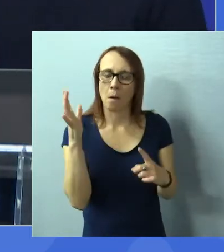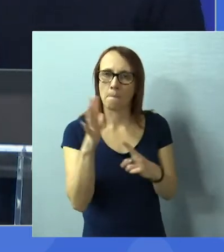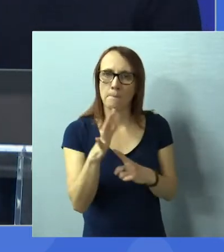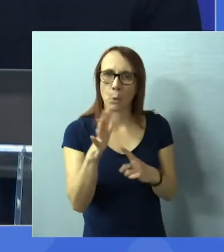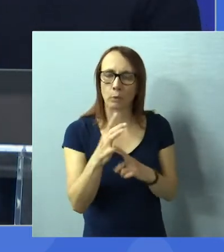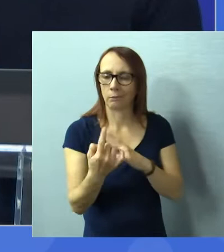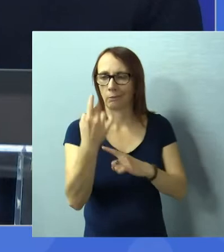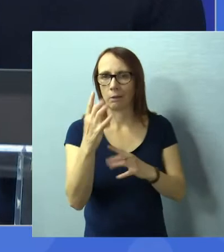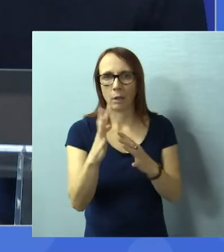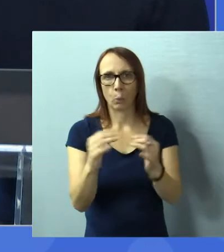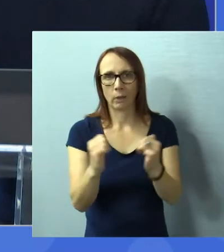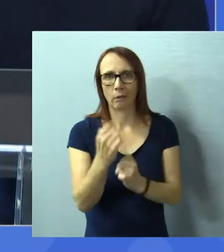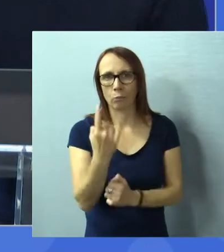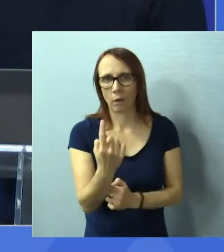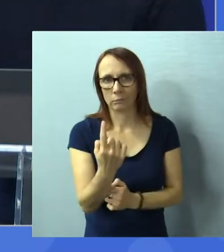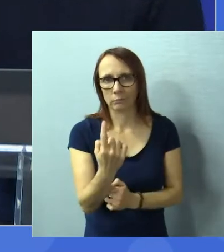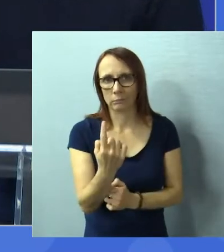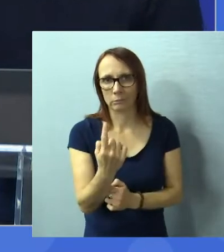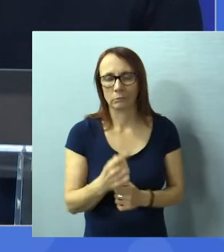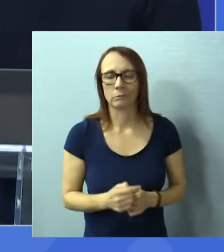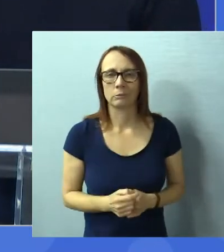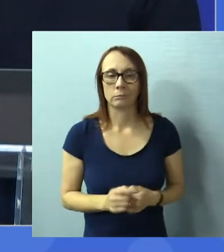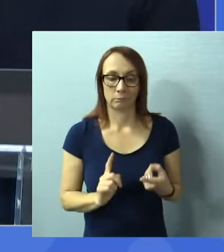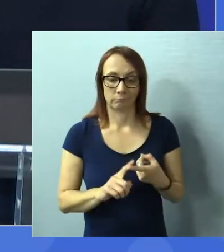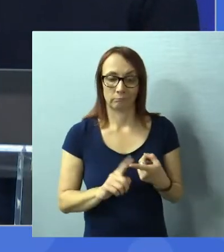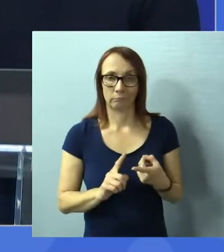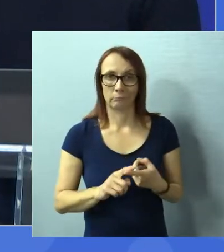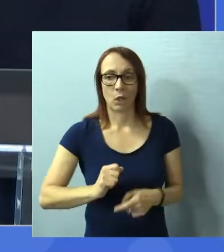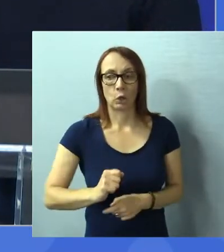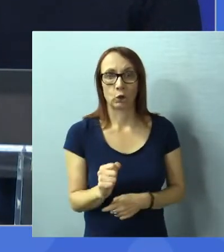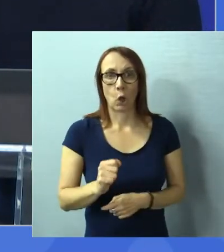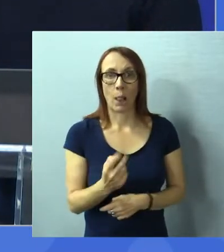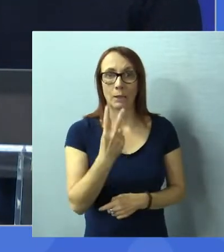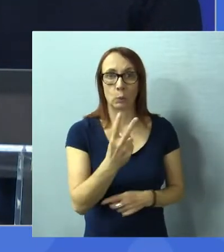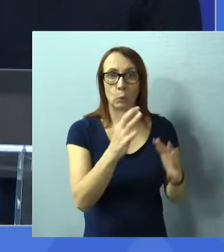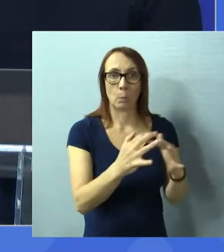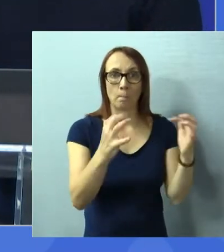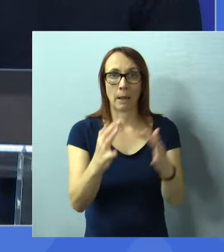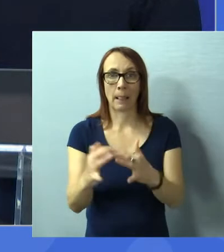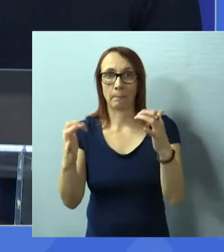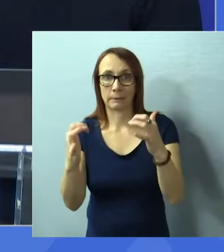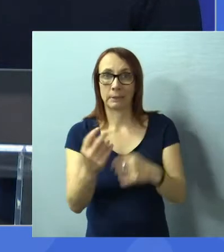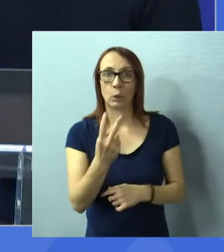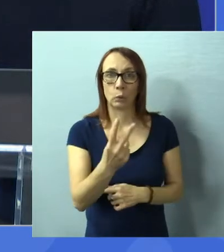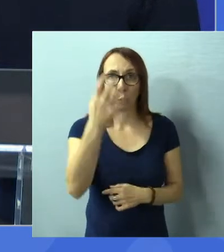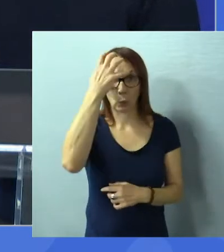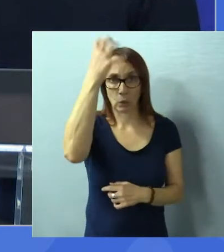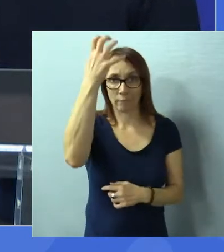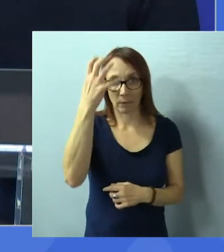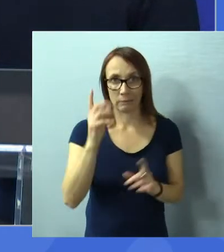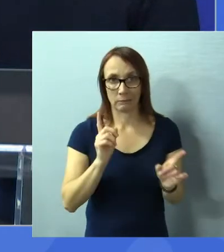you the first point is Scotland has two Parliament's and two governments okay